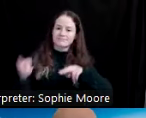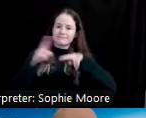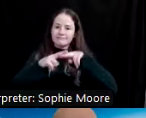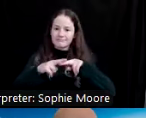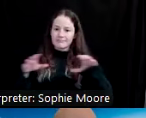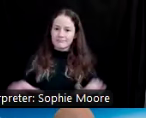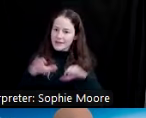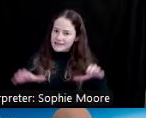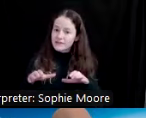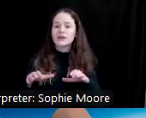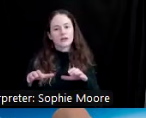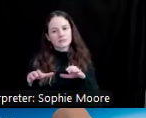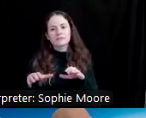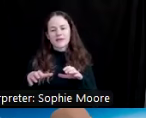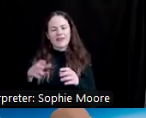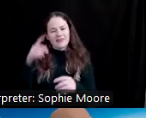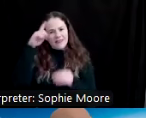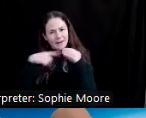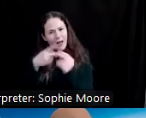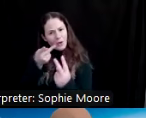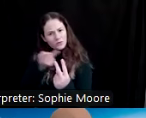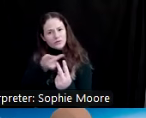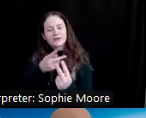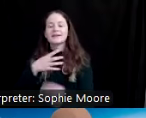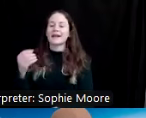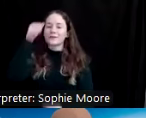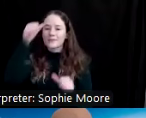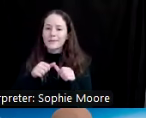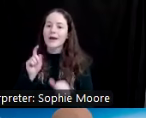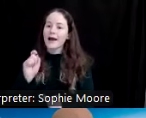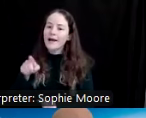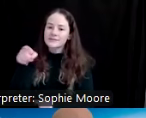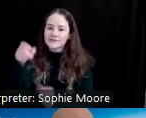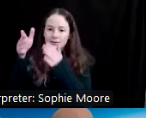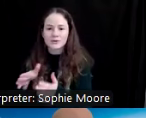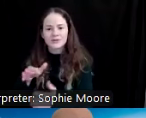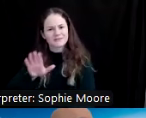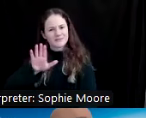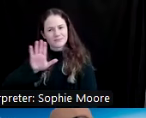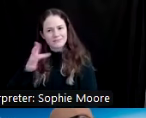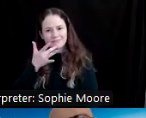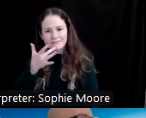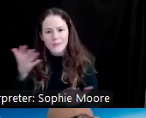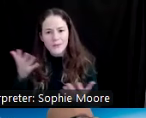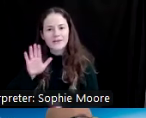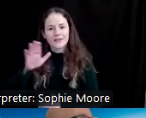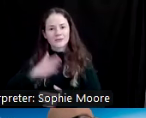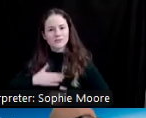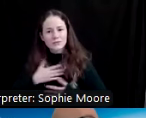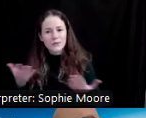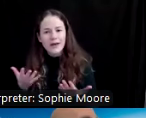really just ask the person what it is that they enjoy. Um, and you can help to promote activity that way.